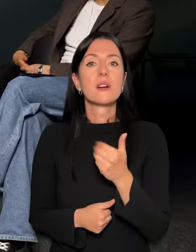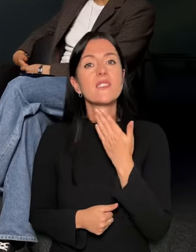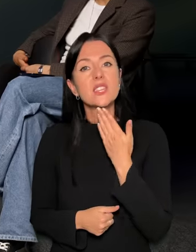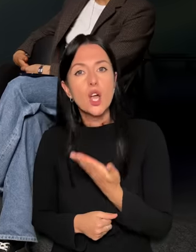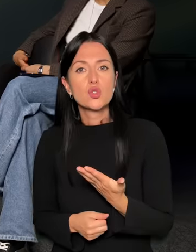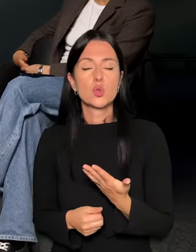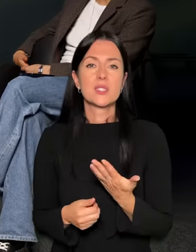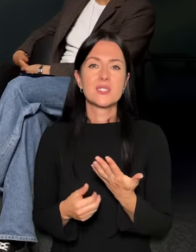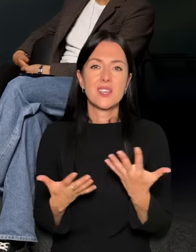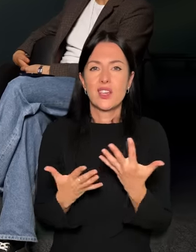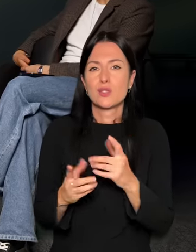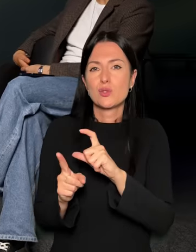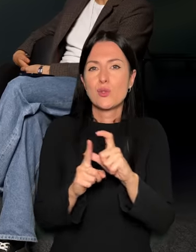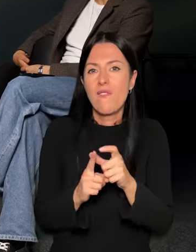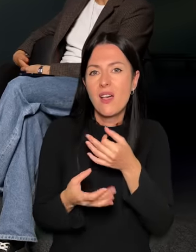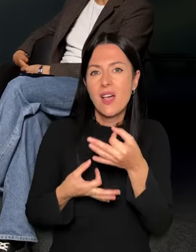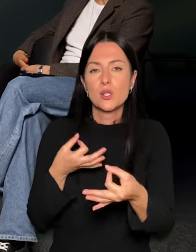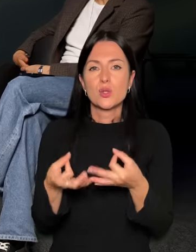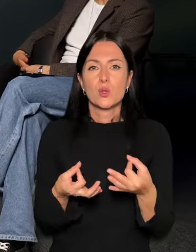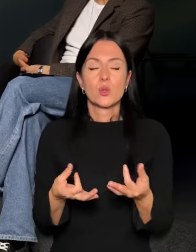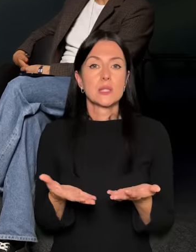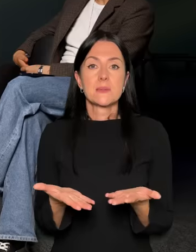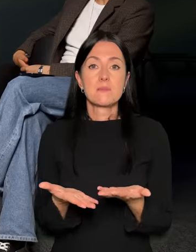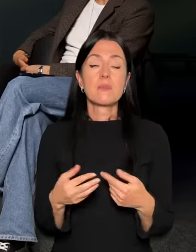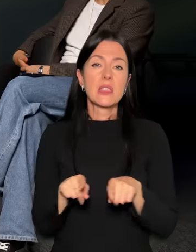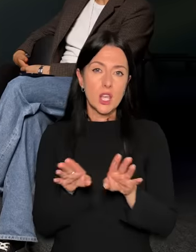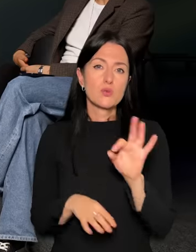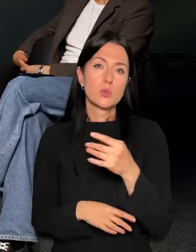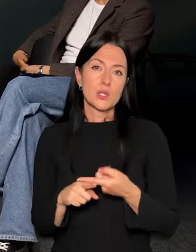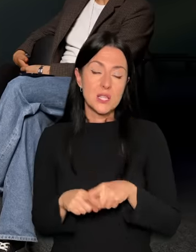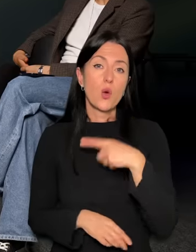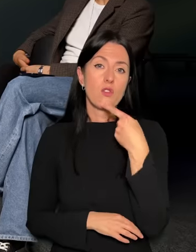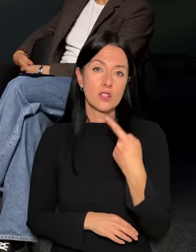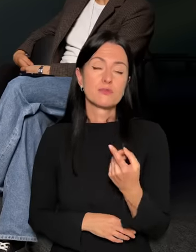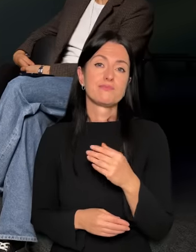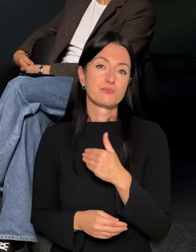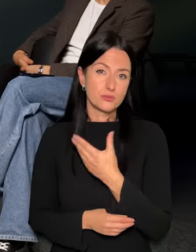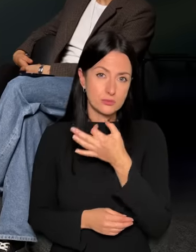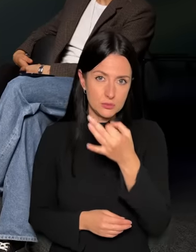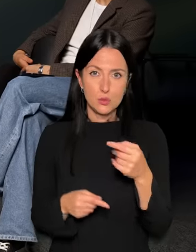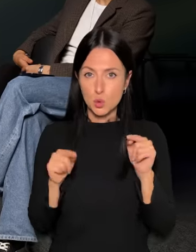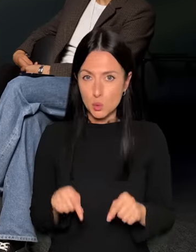some verbal gratitude? I talked about this as well, and I want to mention it here now too.